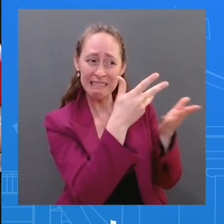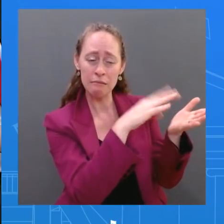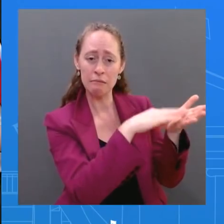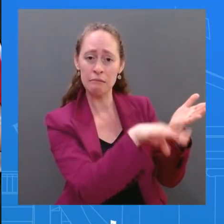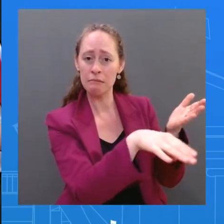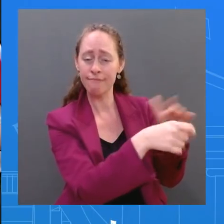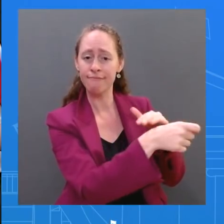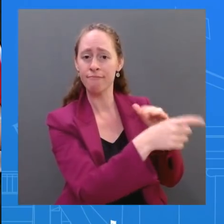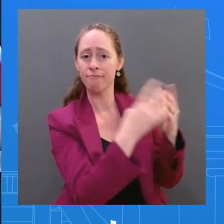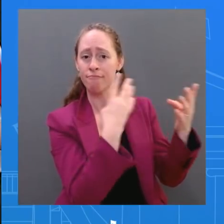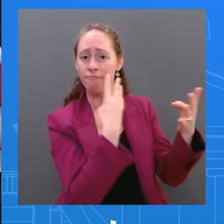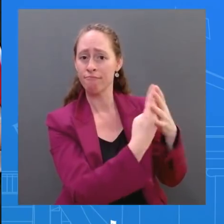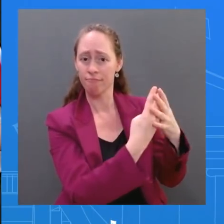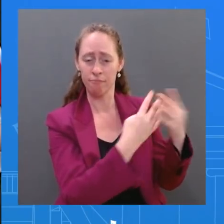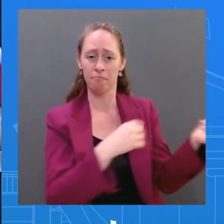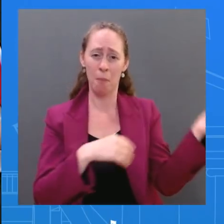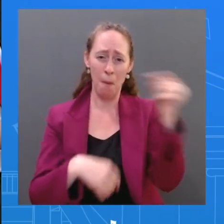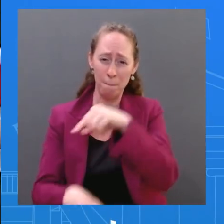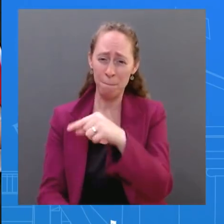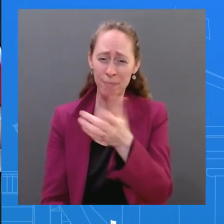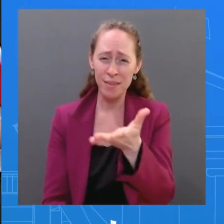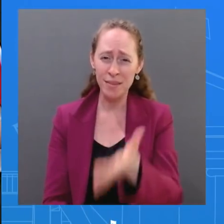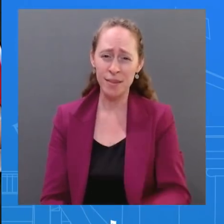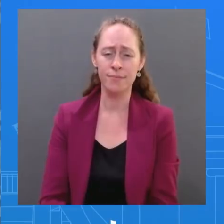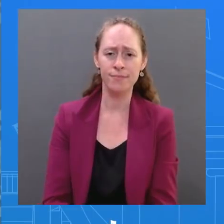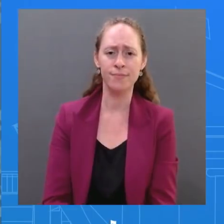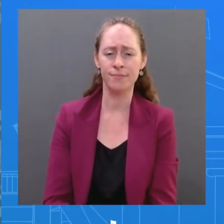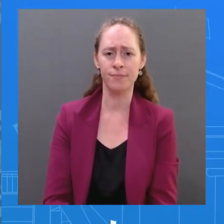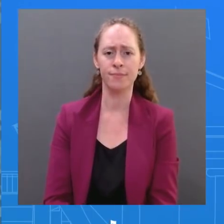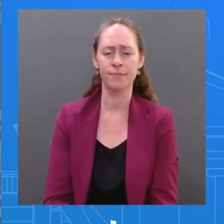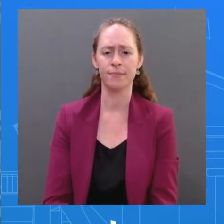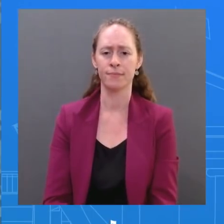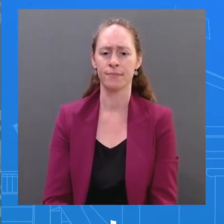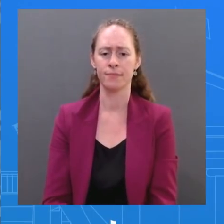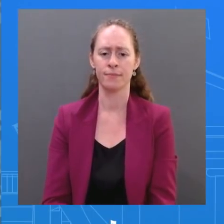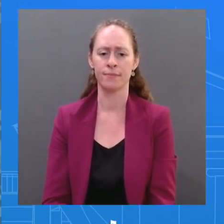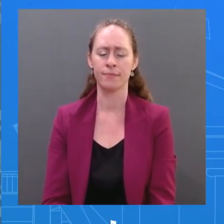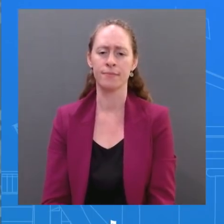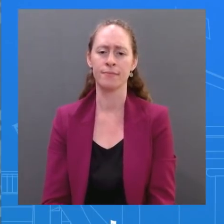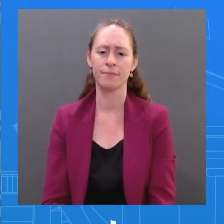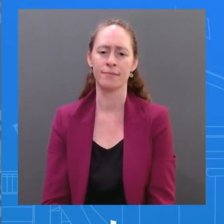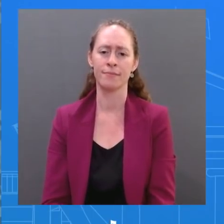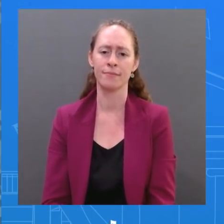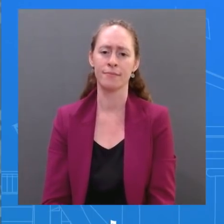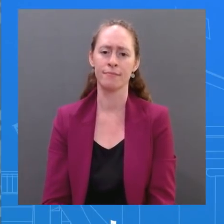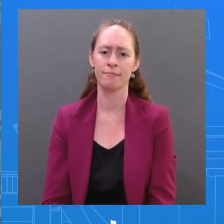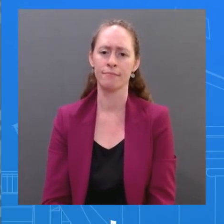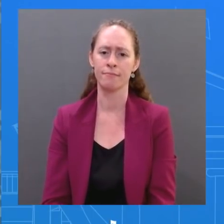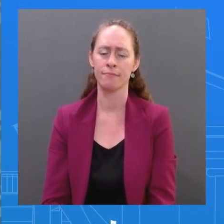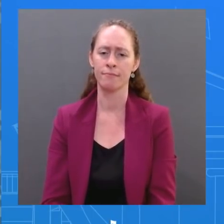particularly the arms dealer, Viktor Bout? Ms. Jean-Pierre: So, just to be clear -- so I've said this before, but I want to state it again: